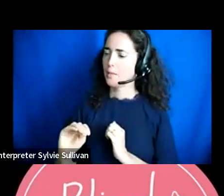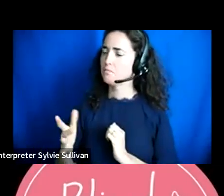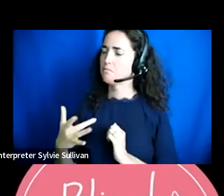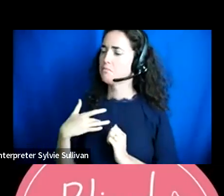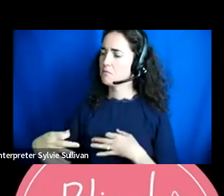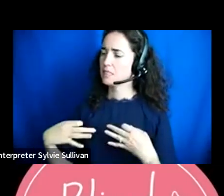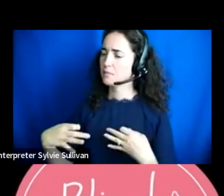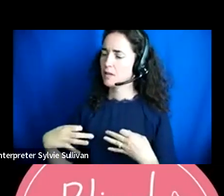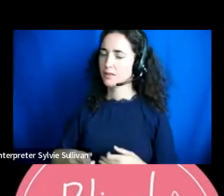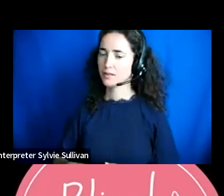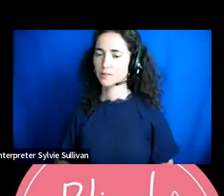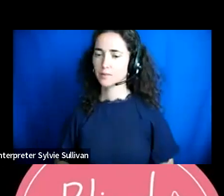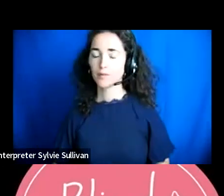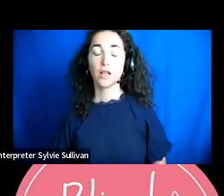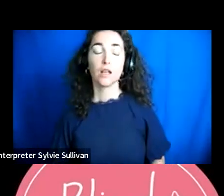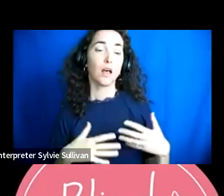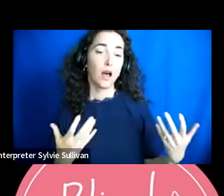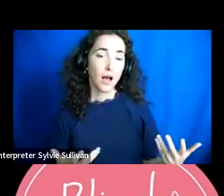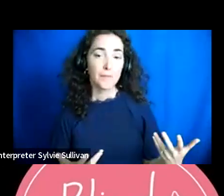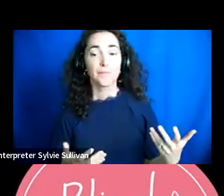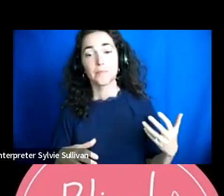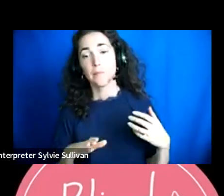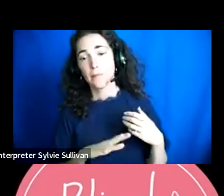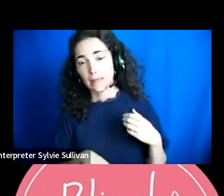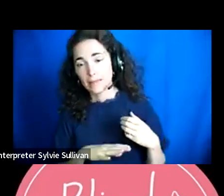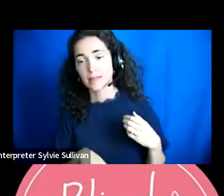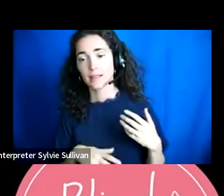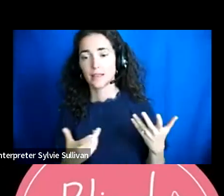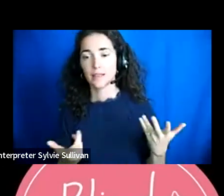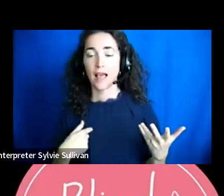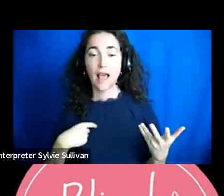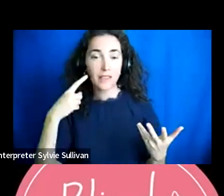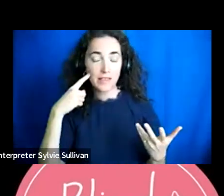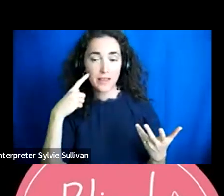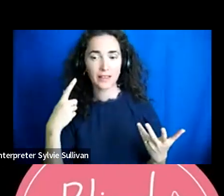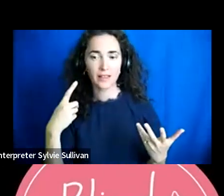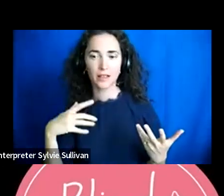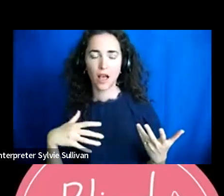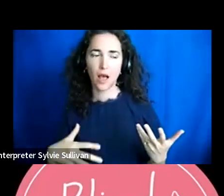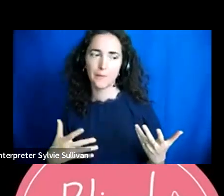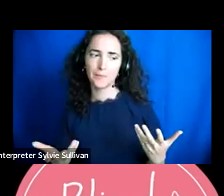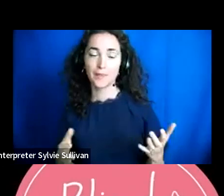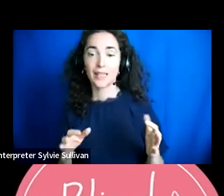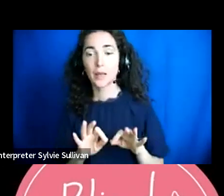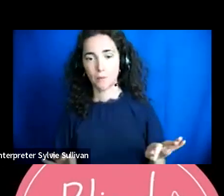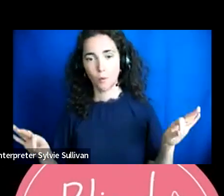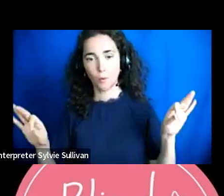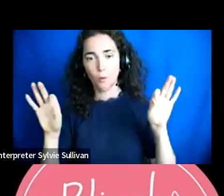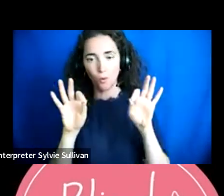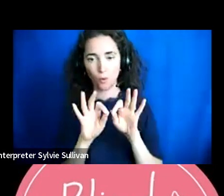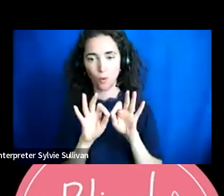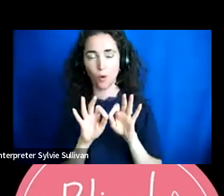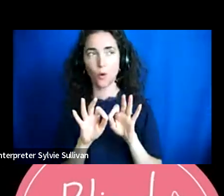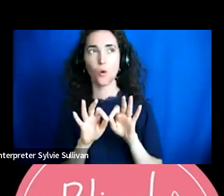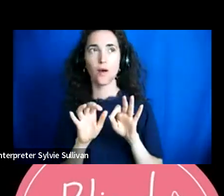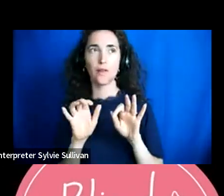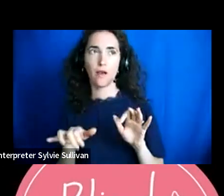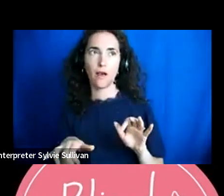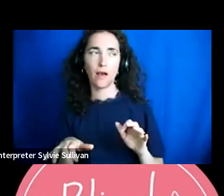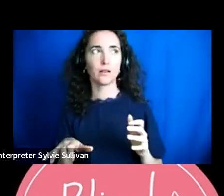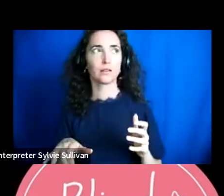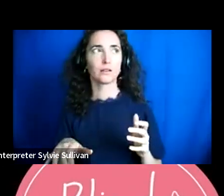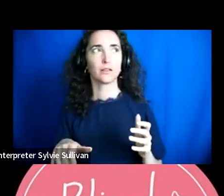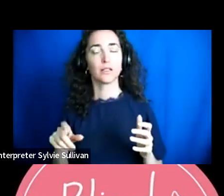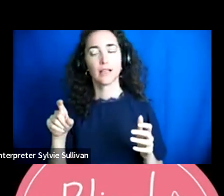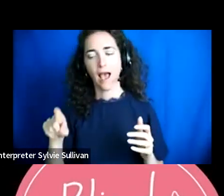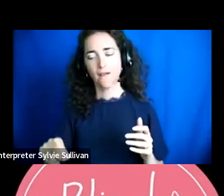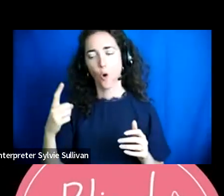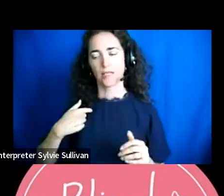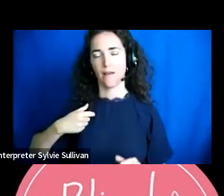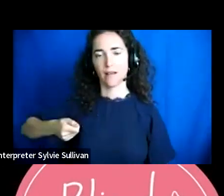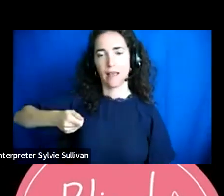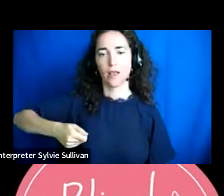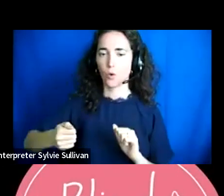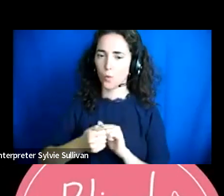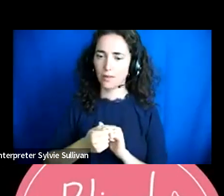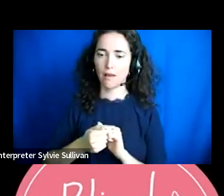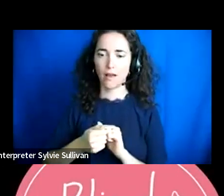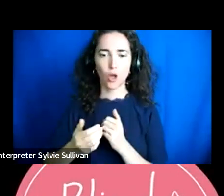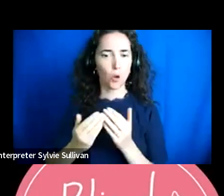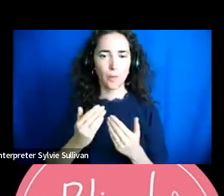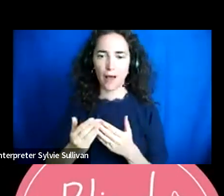So basically I think it was really important that we were able to have to always have our canes by our side, no matter what they had that in place.